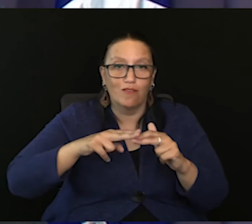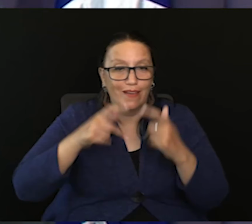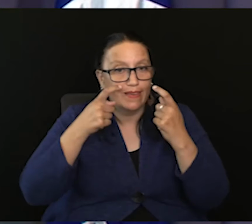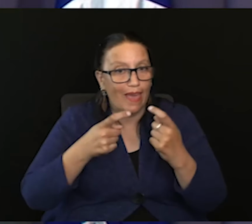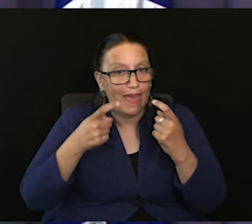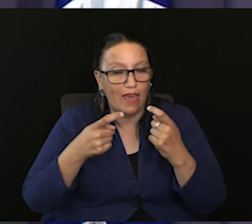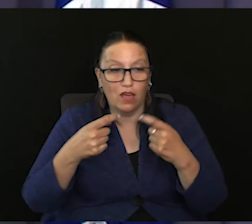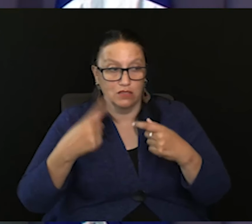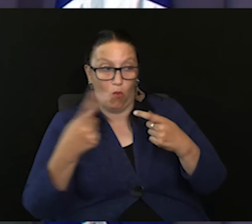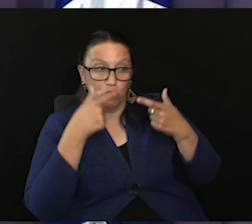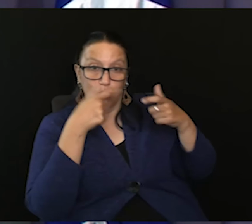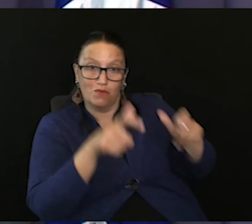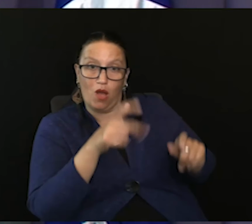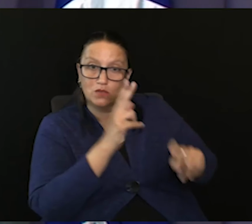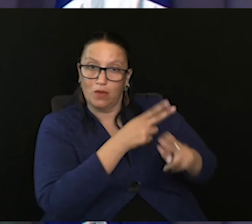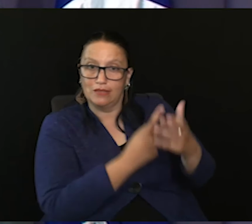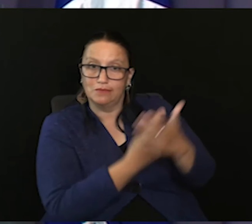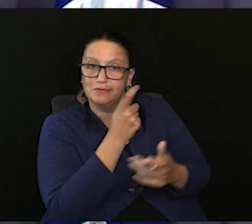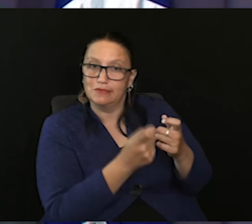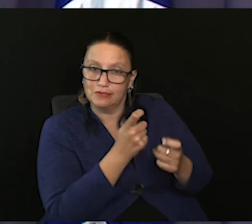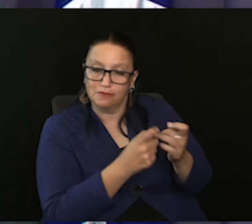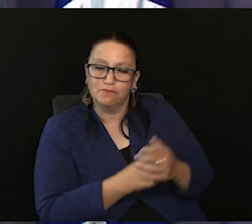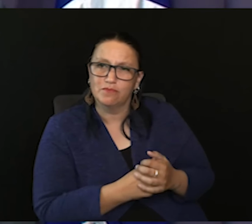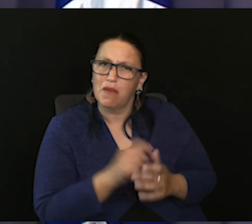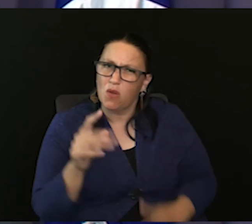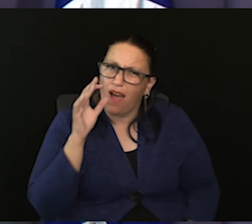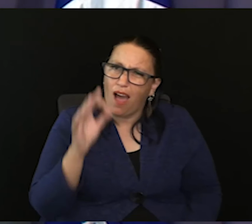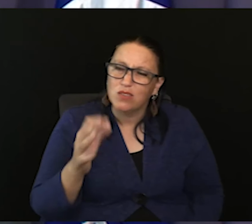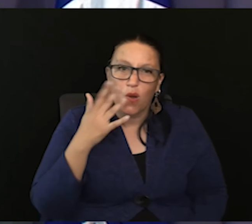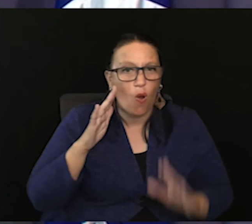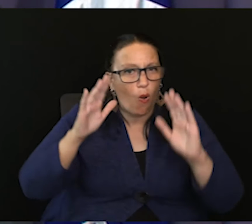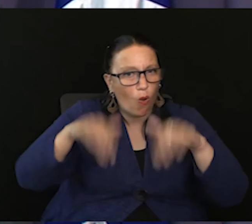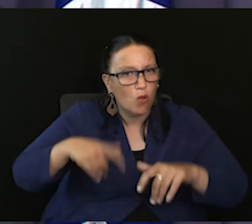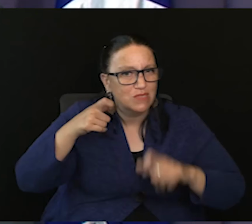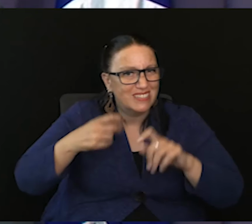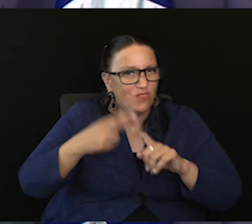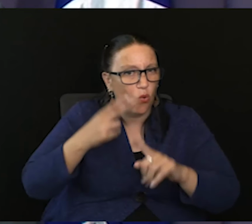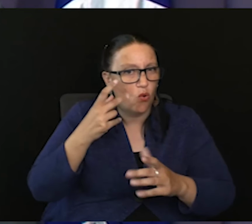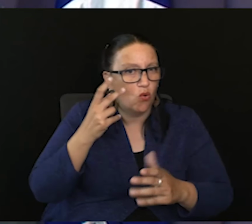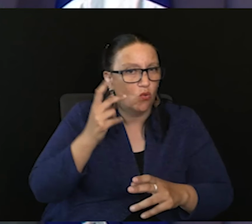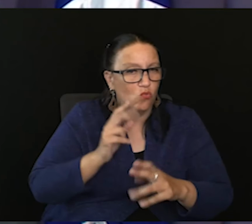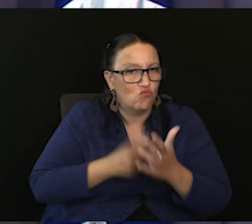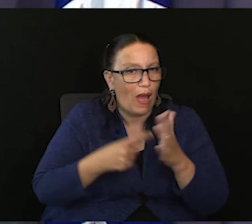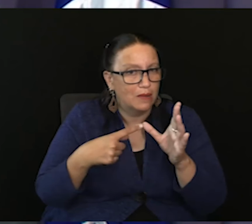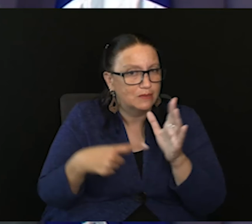I guess the question you're asking is about the time frame of approval of the home tests for RATs,